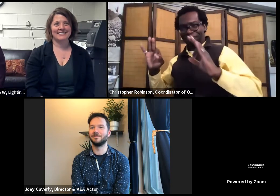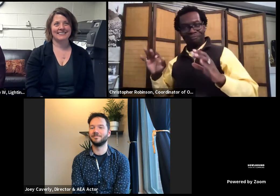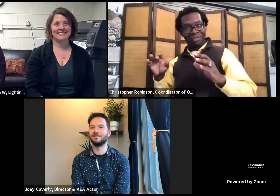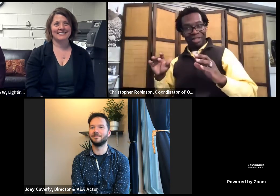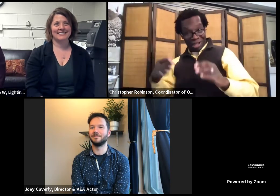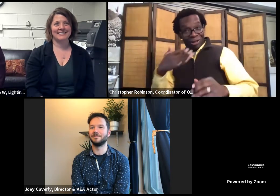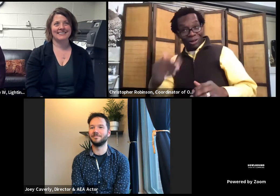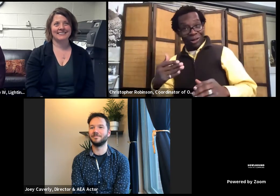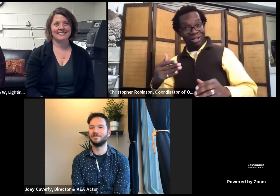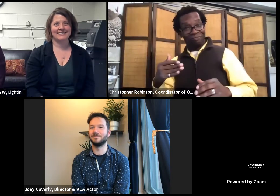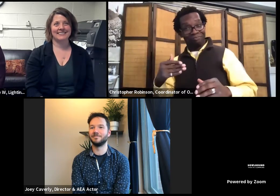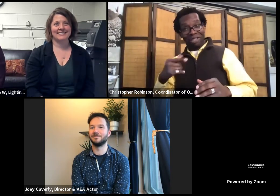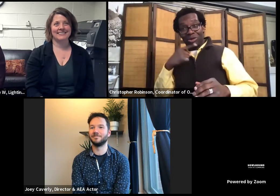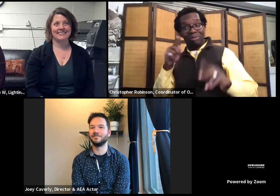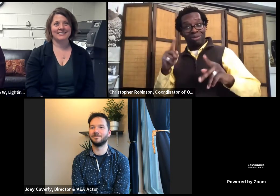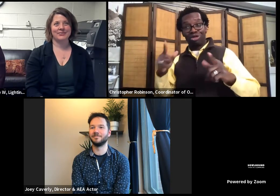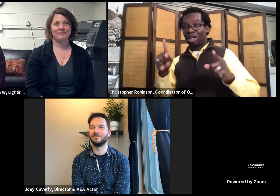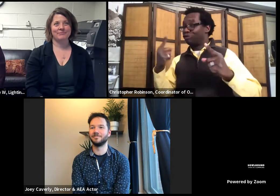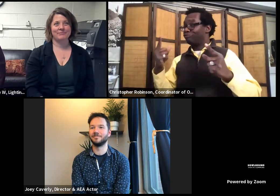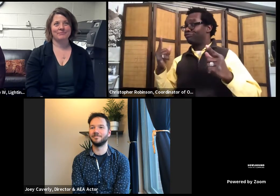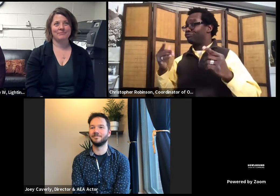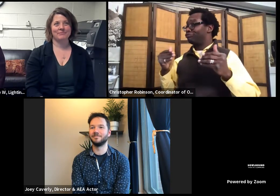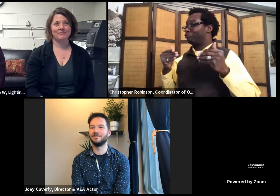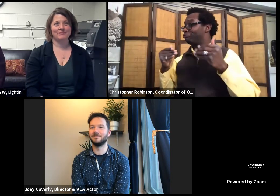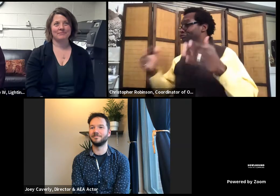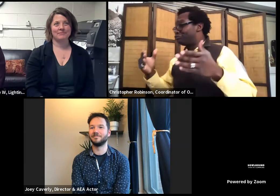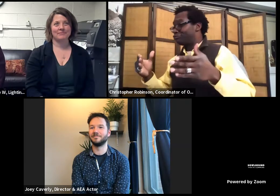and we're really excited about that, and we feel like we've done a great job,